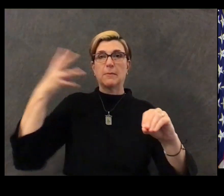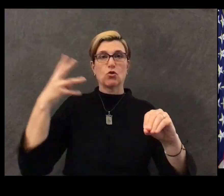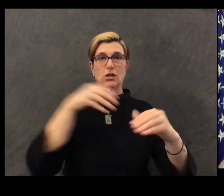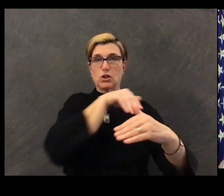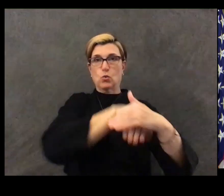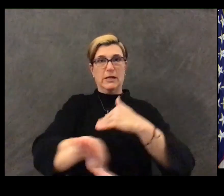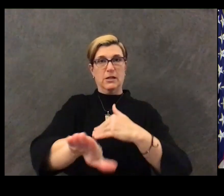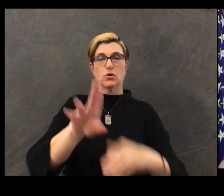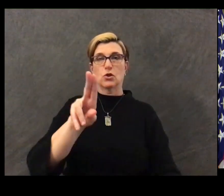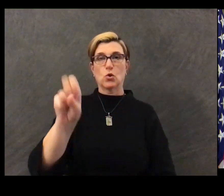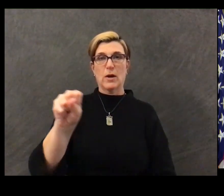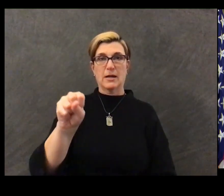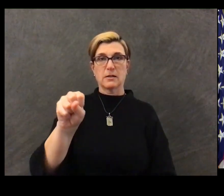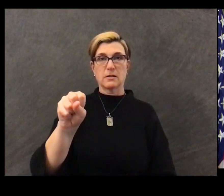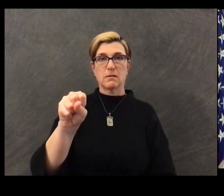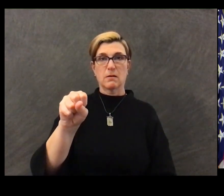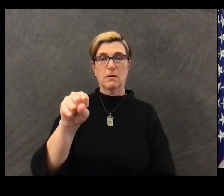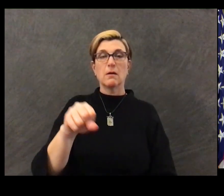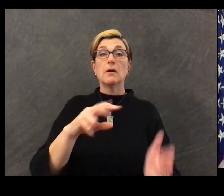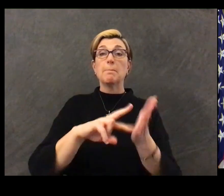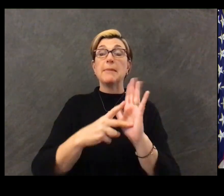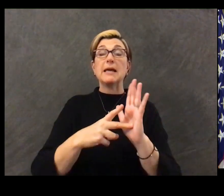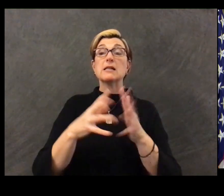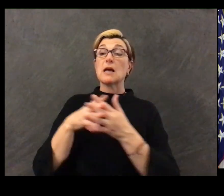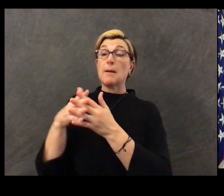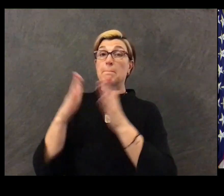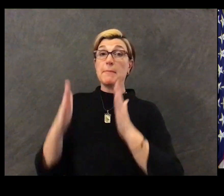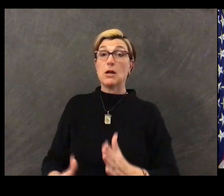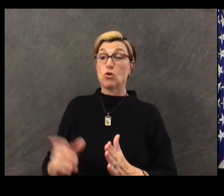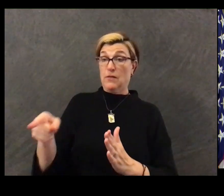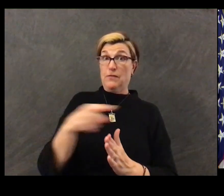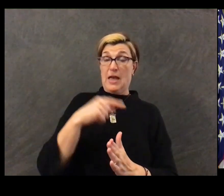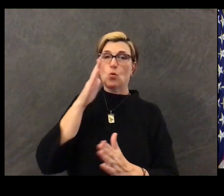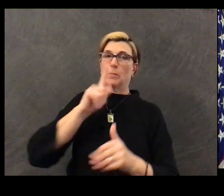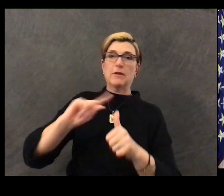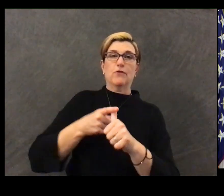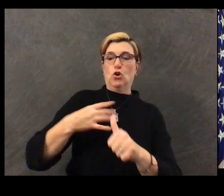unemployed Americans of all backgrounds will be first in line for jobs as our